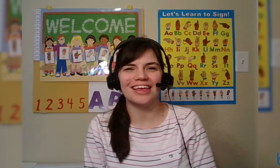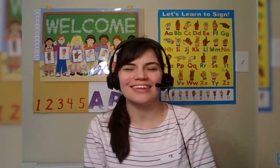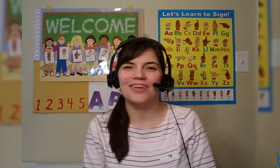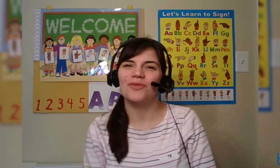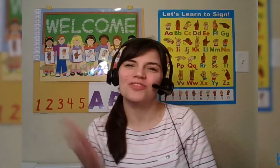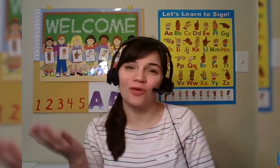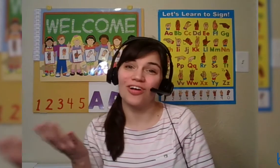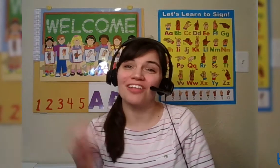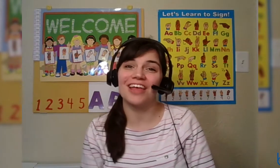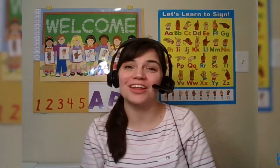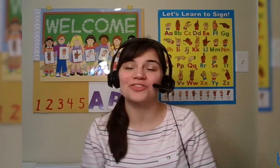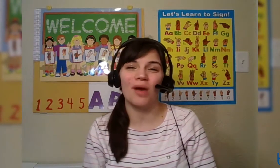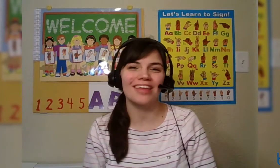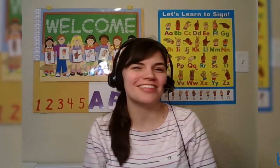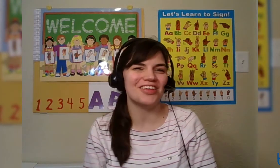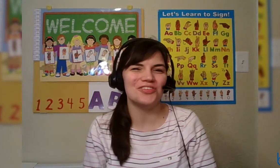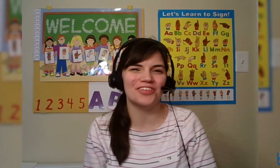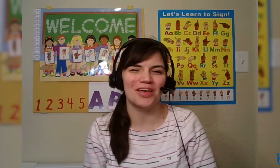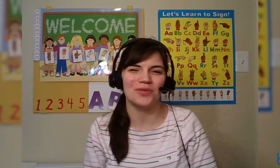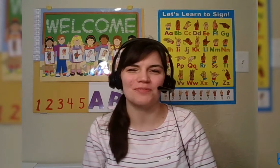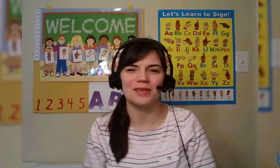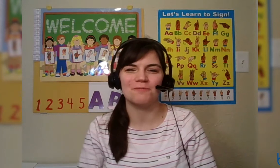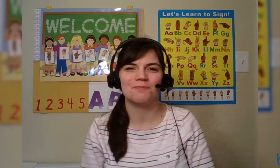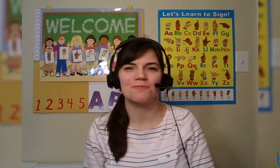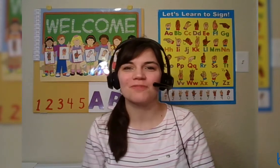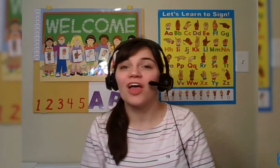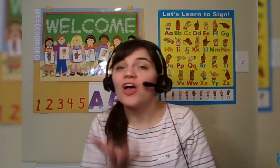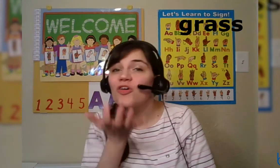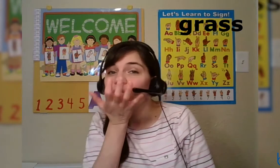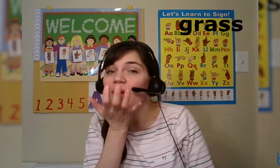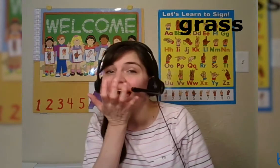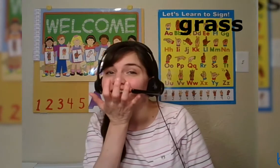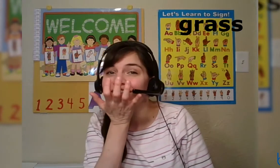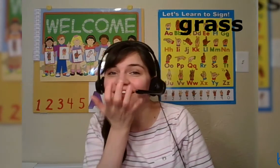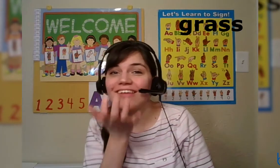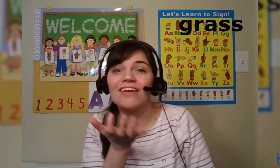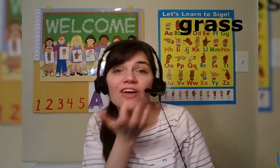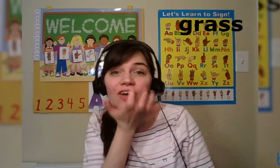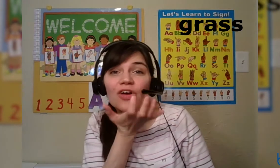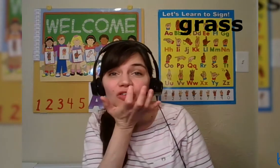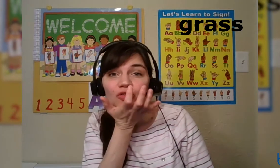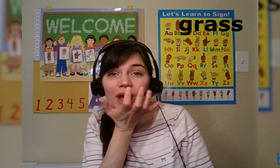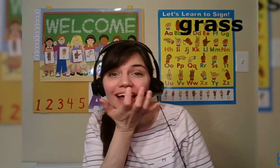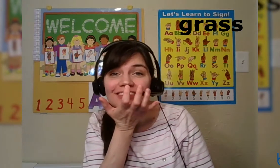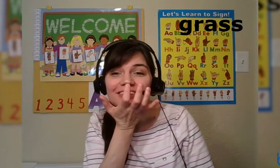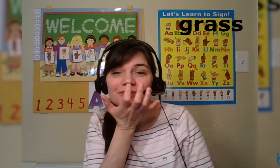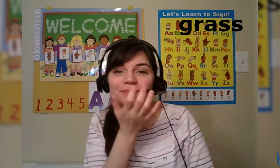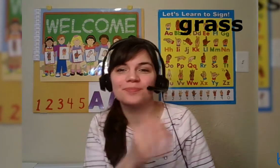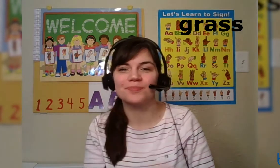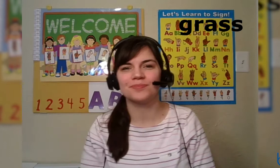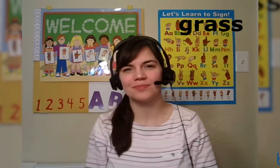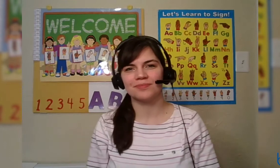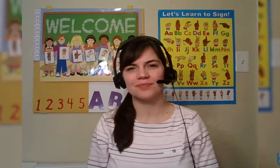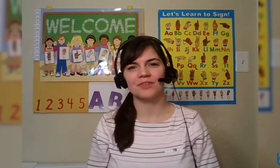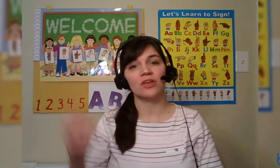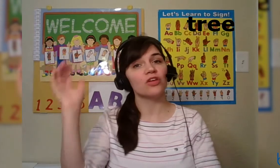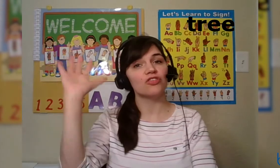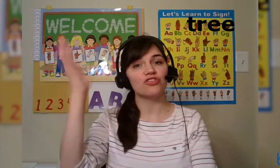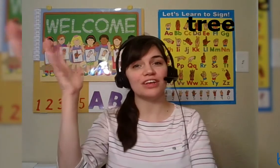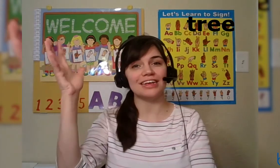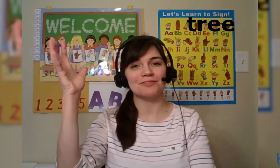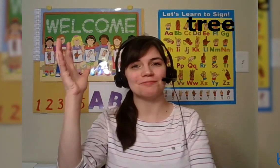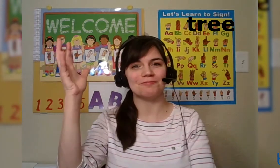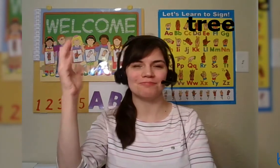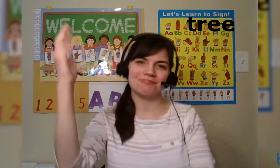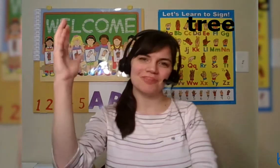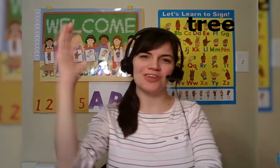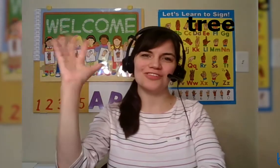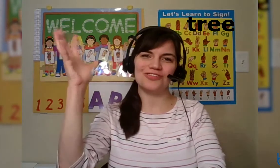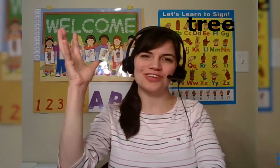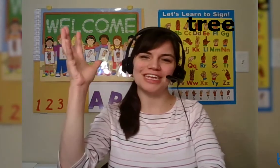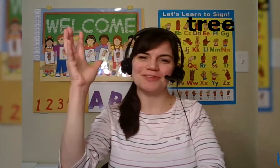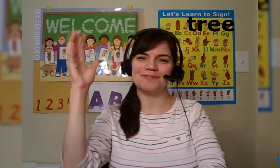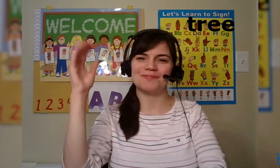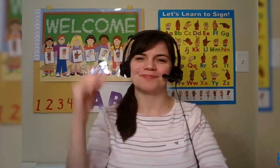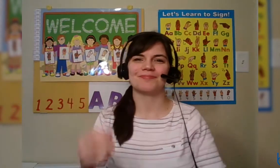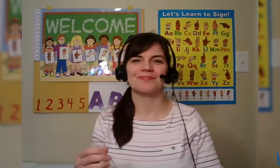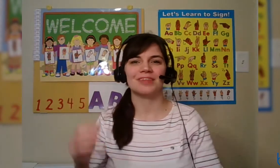again once more. I'll sign it twice and you sign with me...